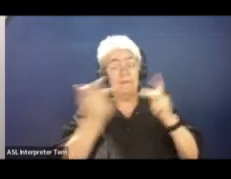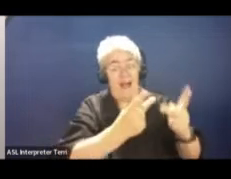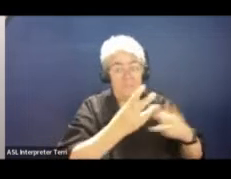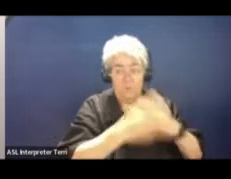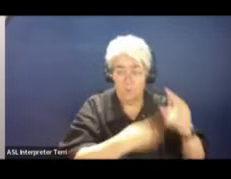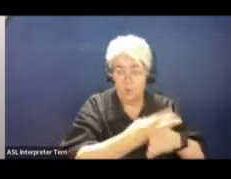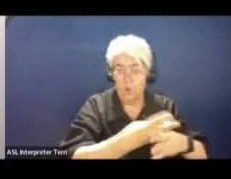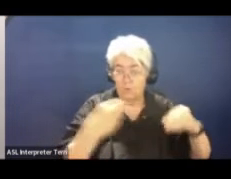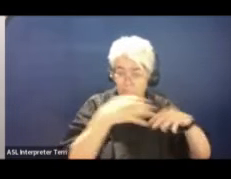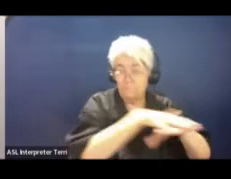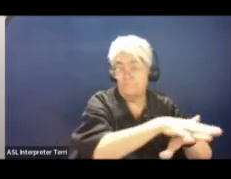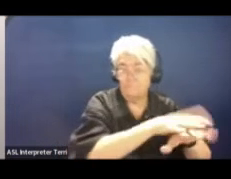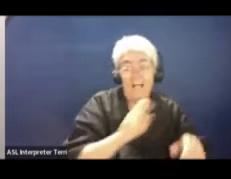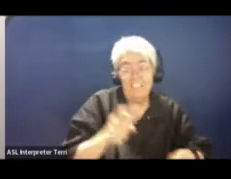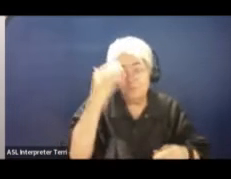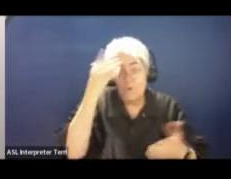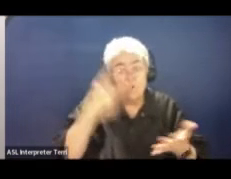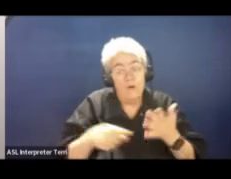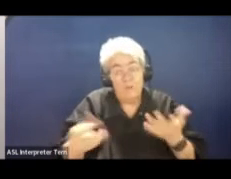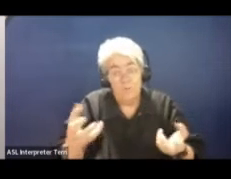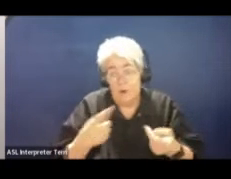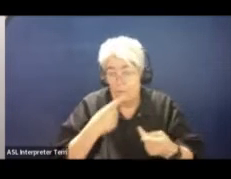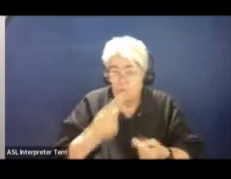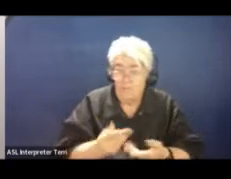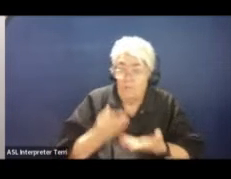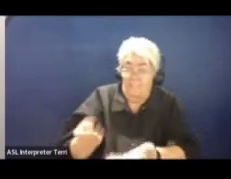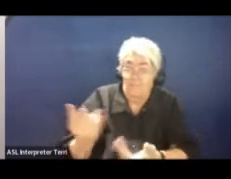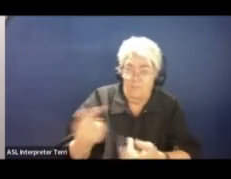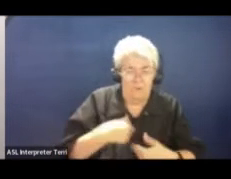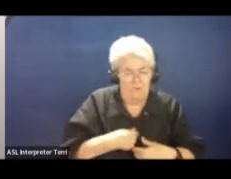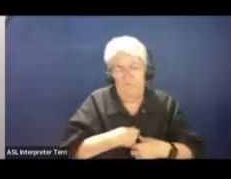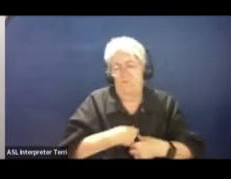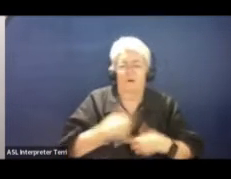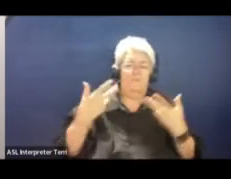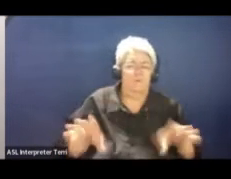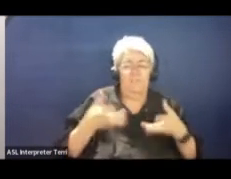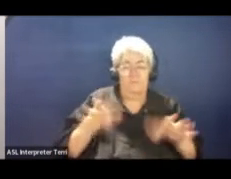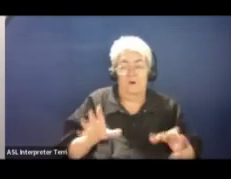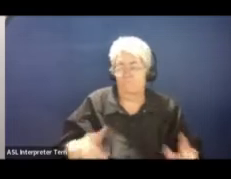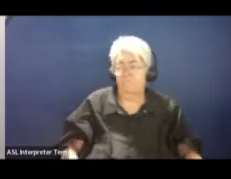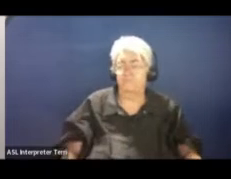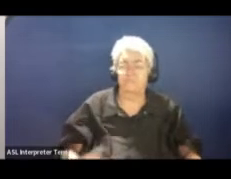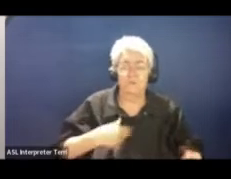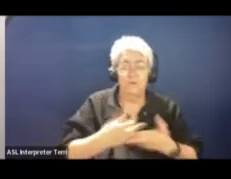you need. And if I'm trying to connect you to something that you're not interested to, then we're both wasting our time here. You know, I don't want to